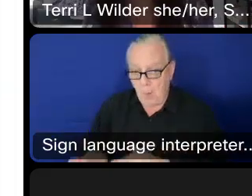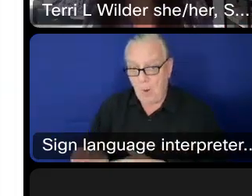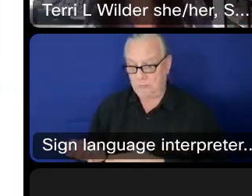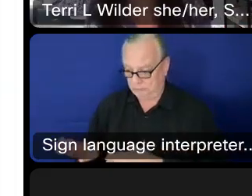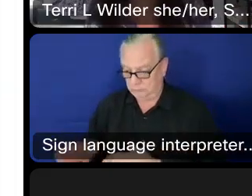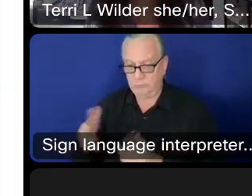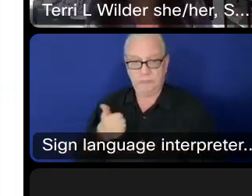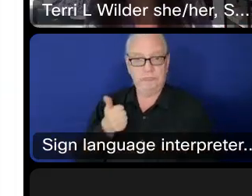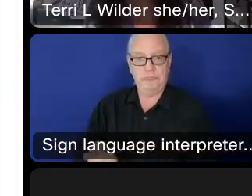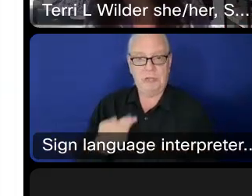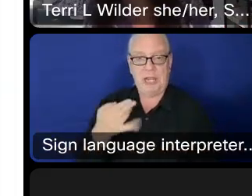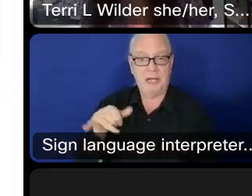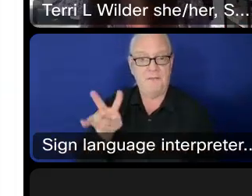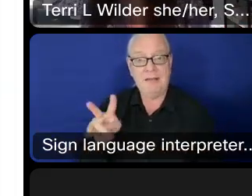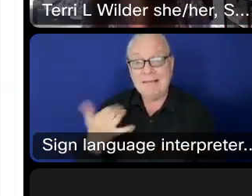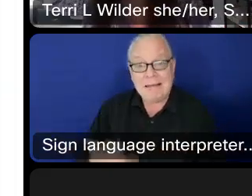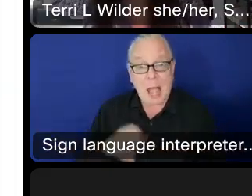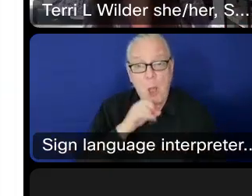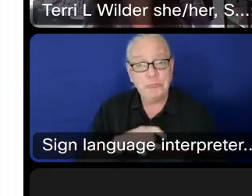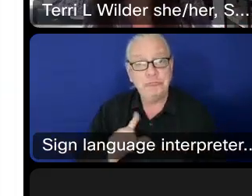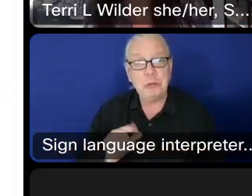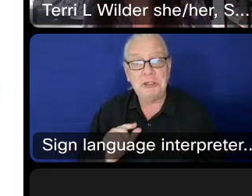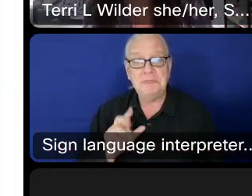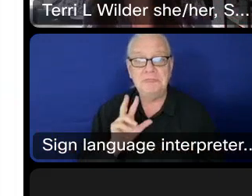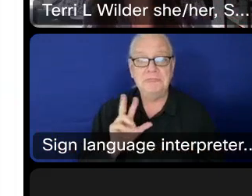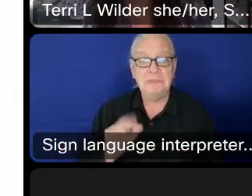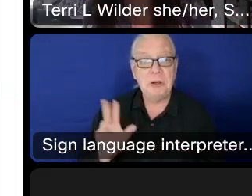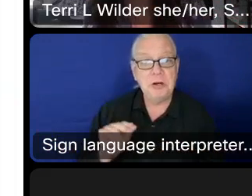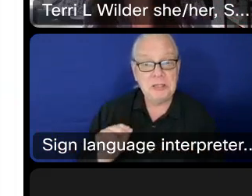that are 20, 30 years old. Some people are approaching 40 years